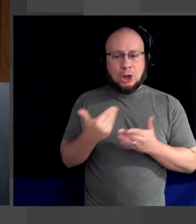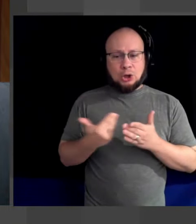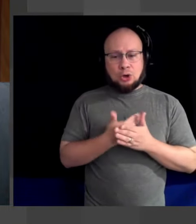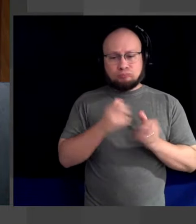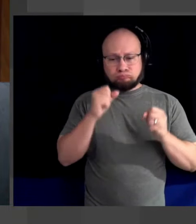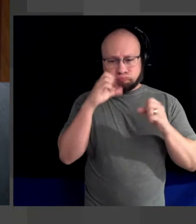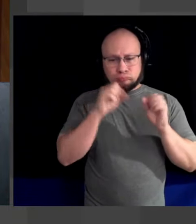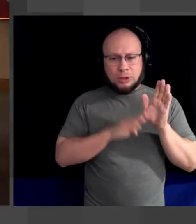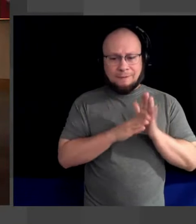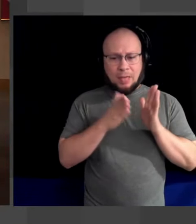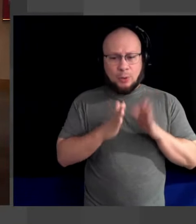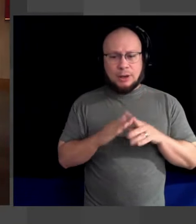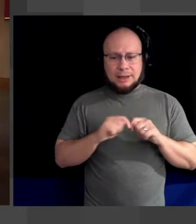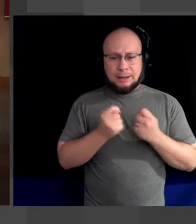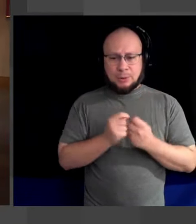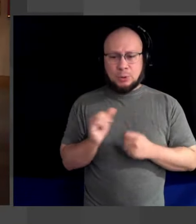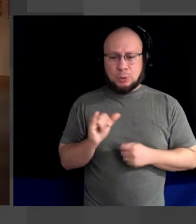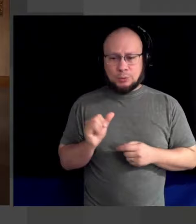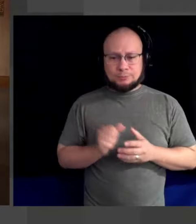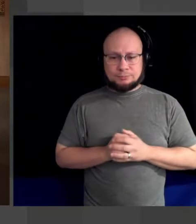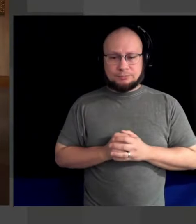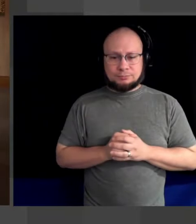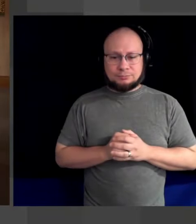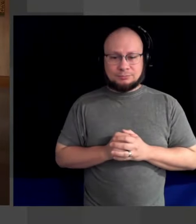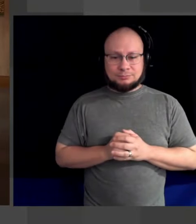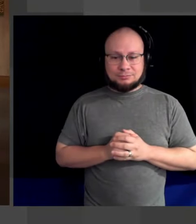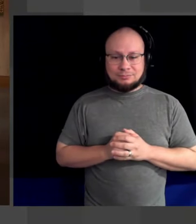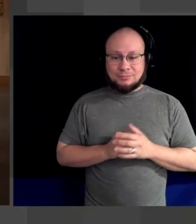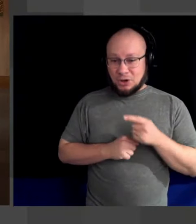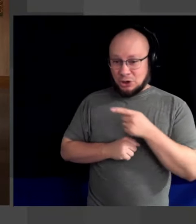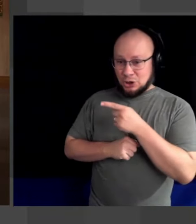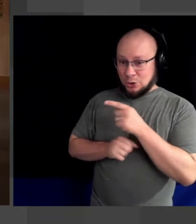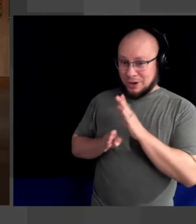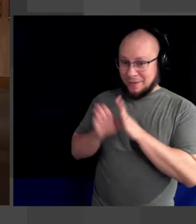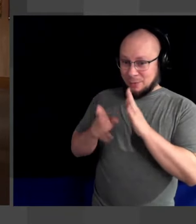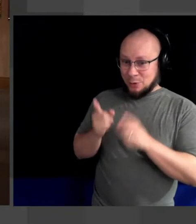EPIC UPDATE AS POSSIBLE AND WE'VE HIRED SOME AMAZING NEW